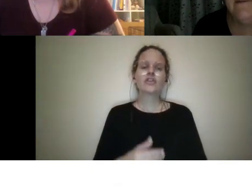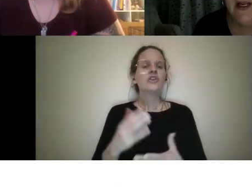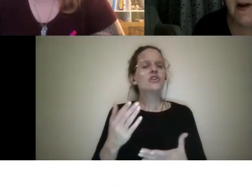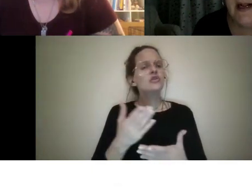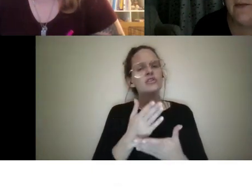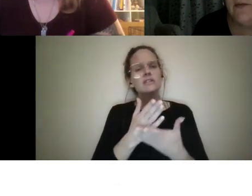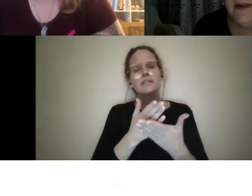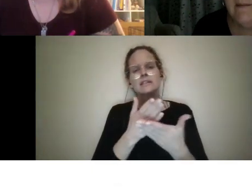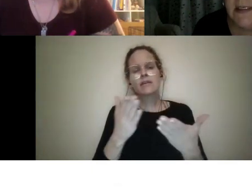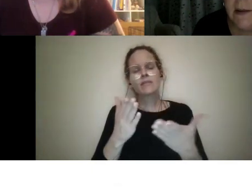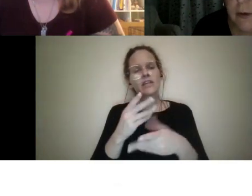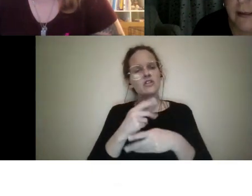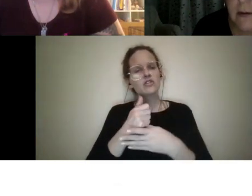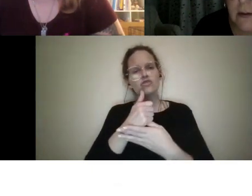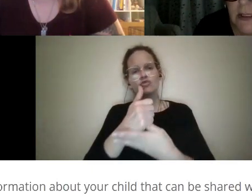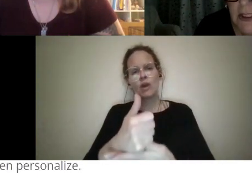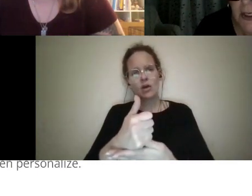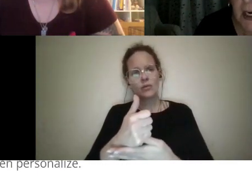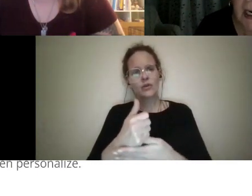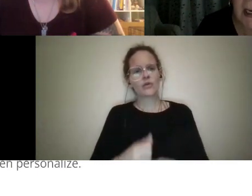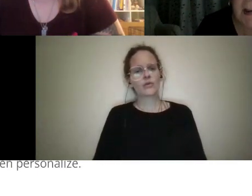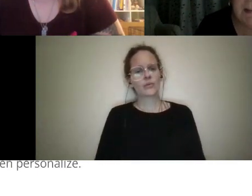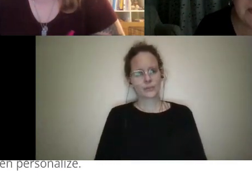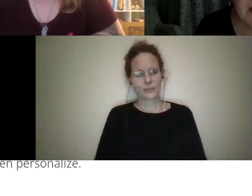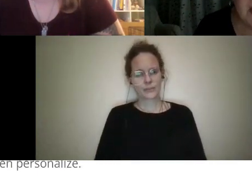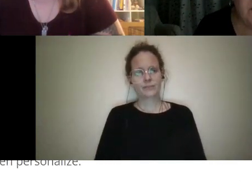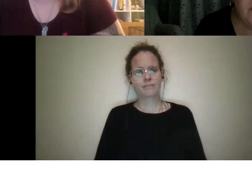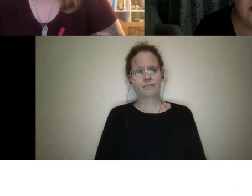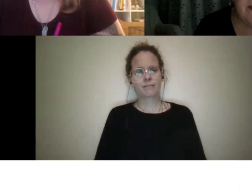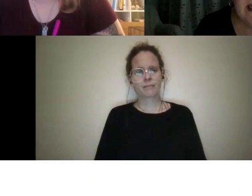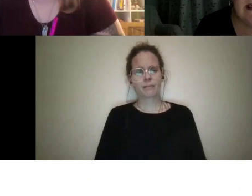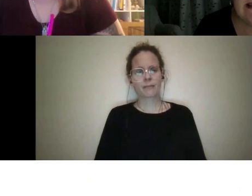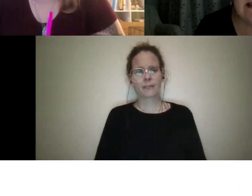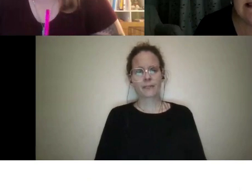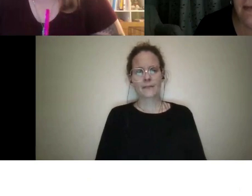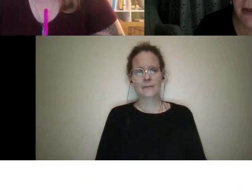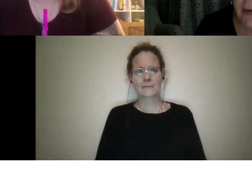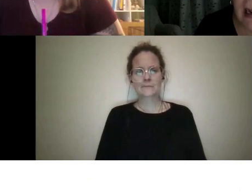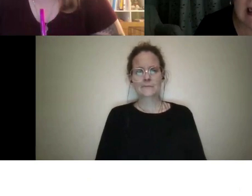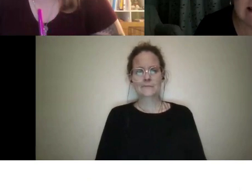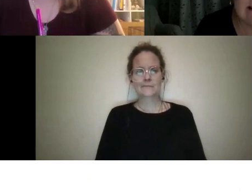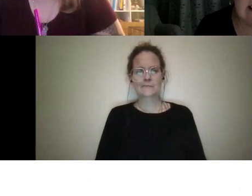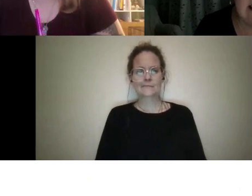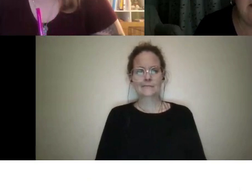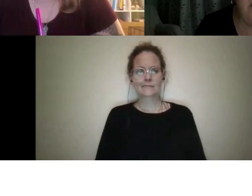have to sit here and figure it out and reinvent the wheel. We want to make it easy for you guys.